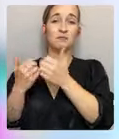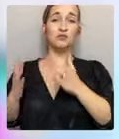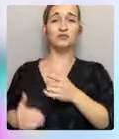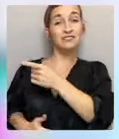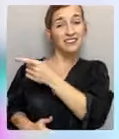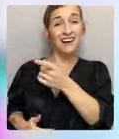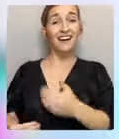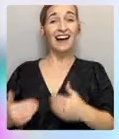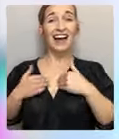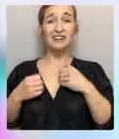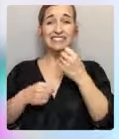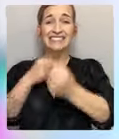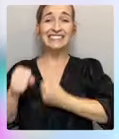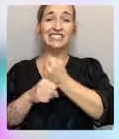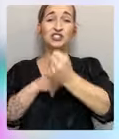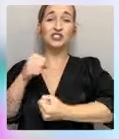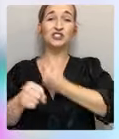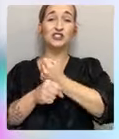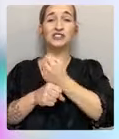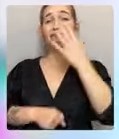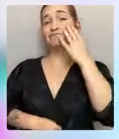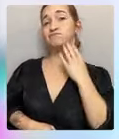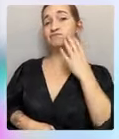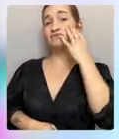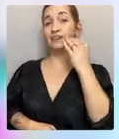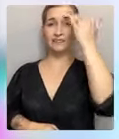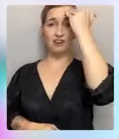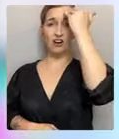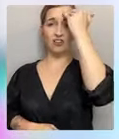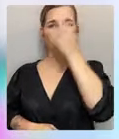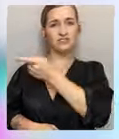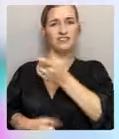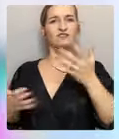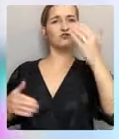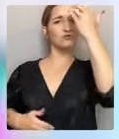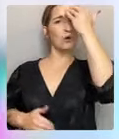they have years of core game knowledge. They kind of know how a game works.